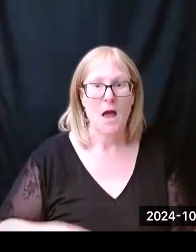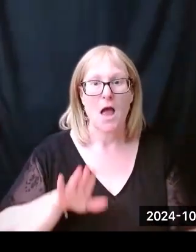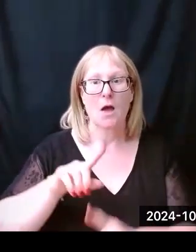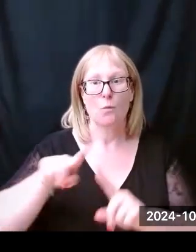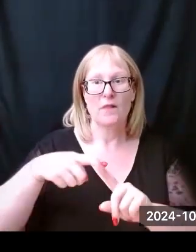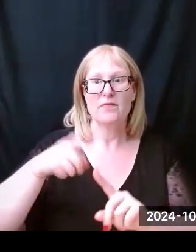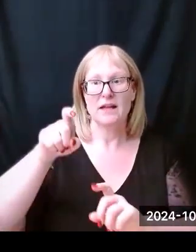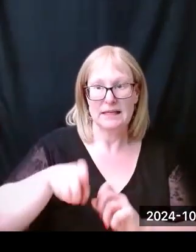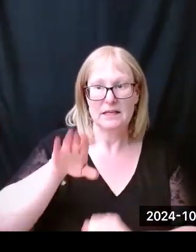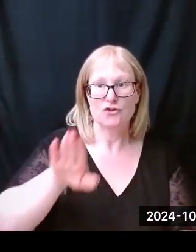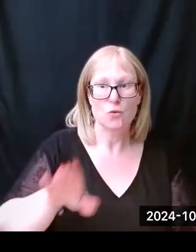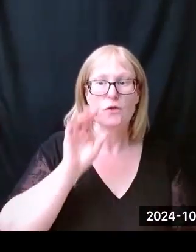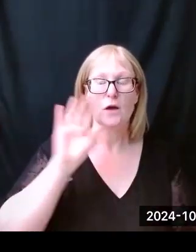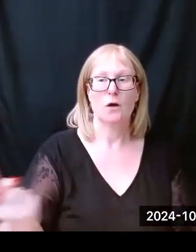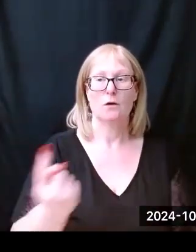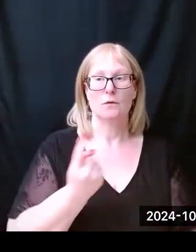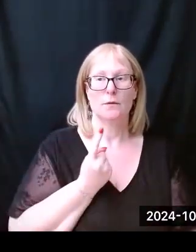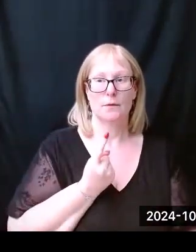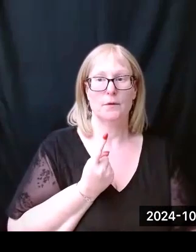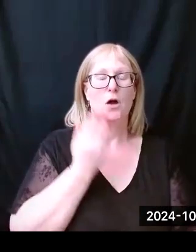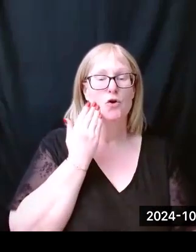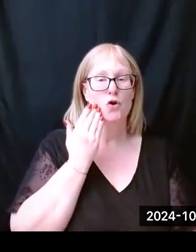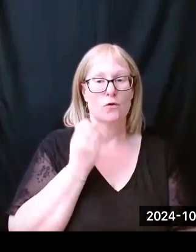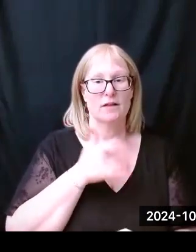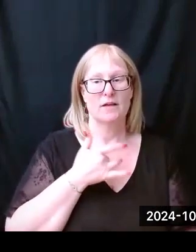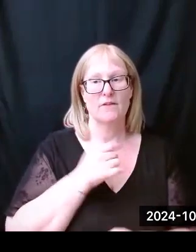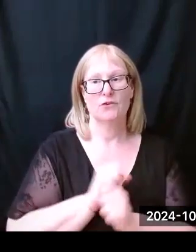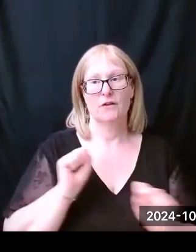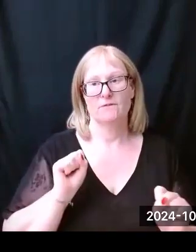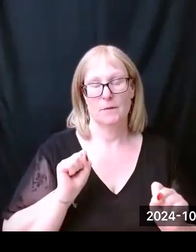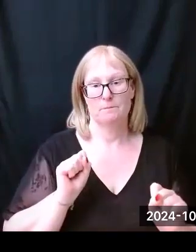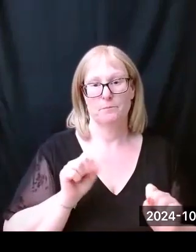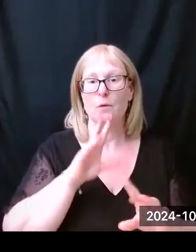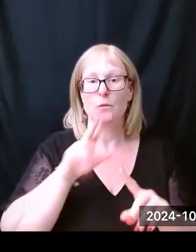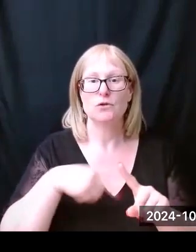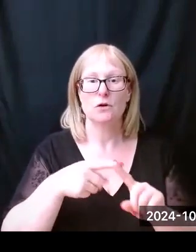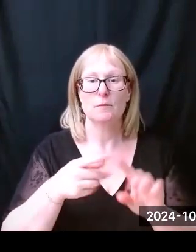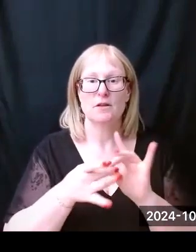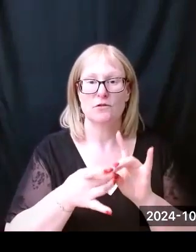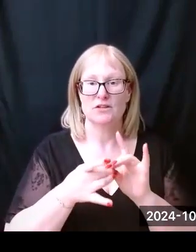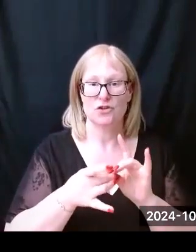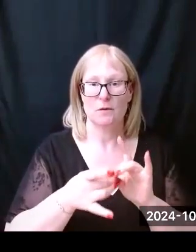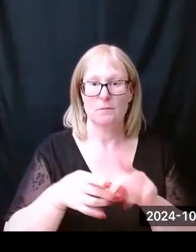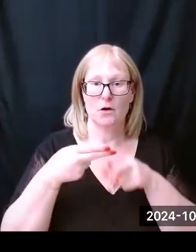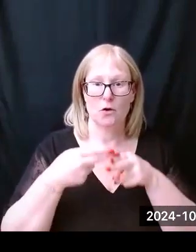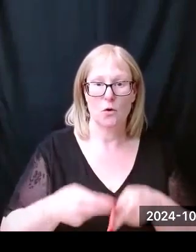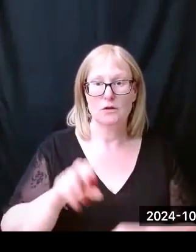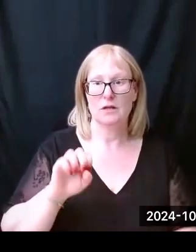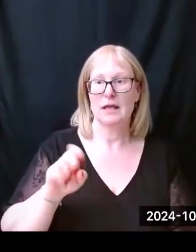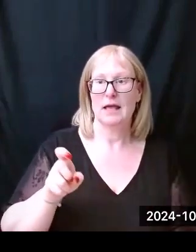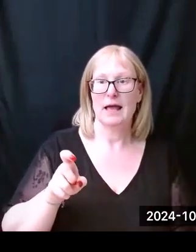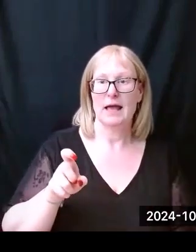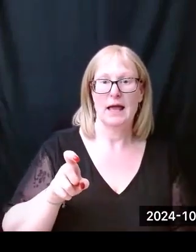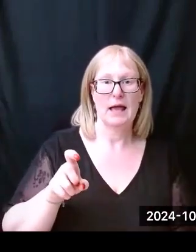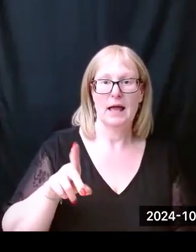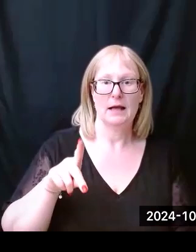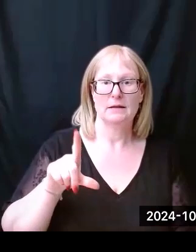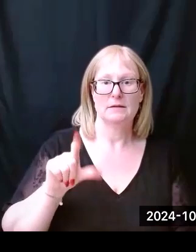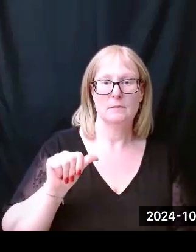This is also really important where we talk about that relationship. There was this thing called the ex-plan that was really popular with teens.